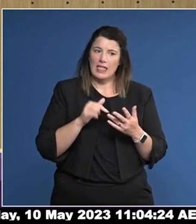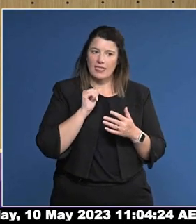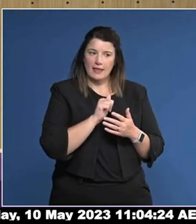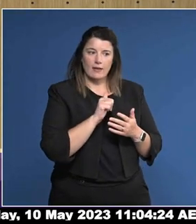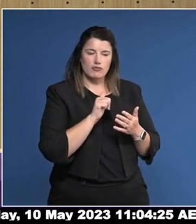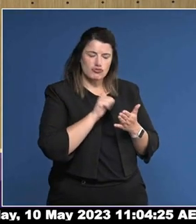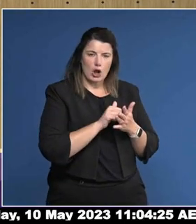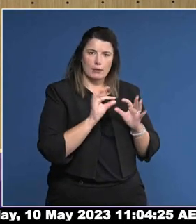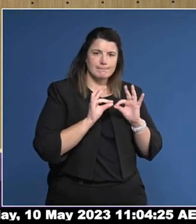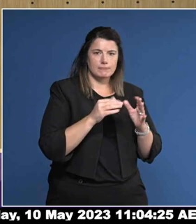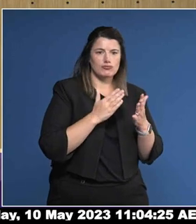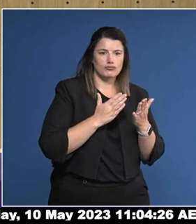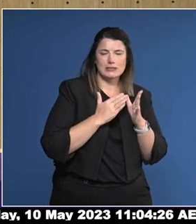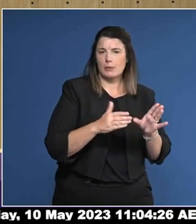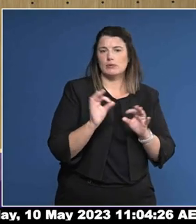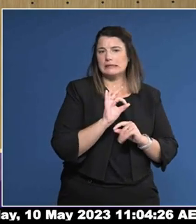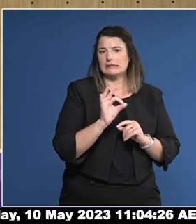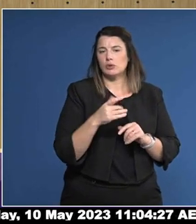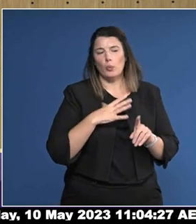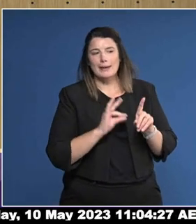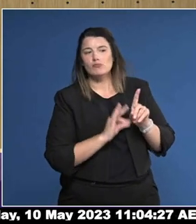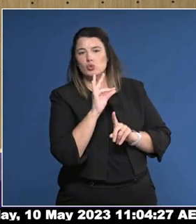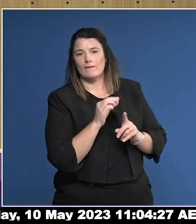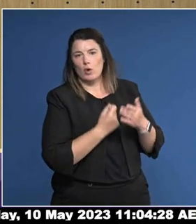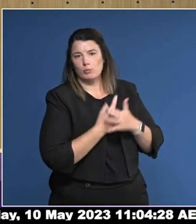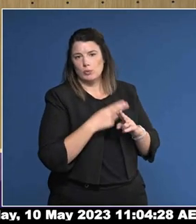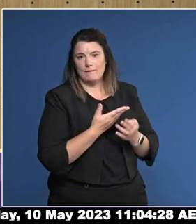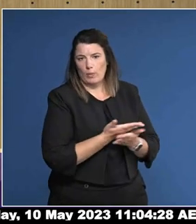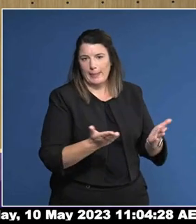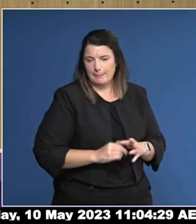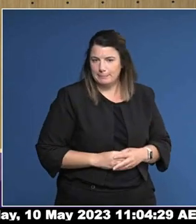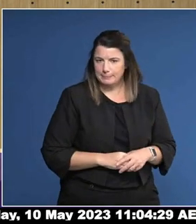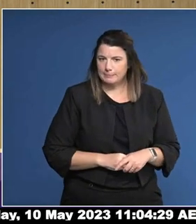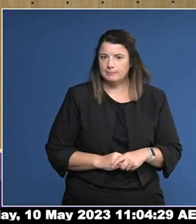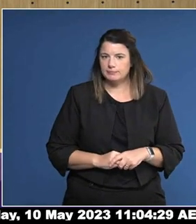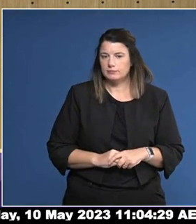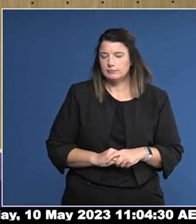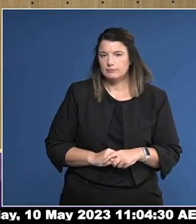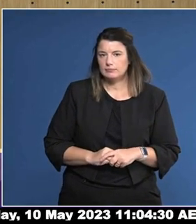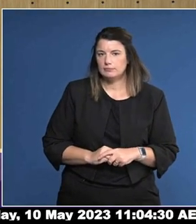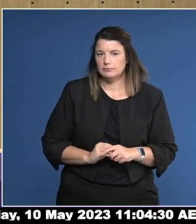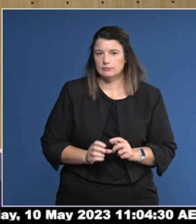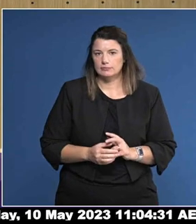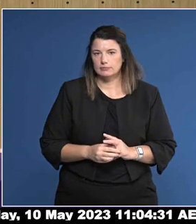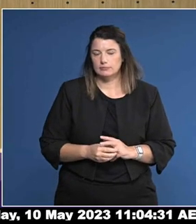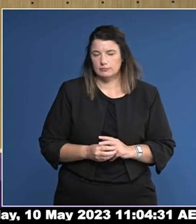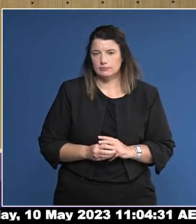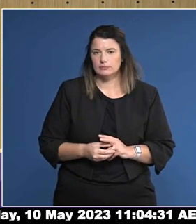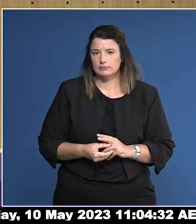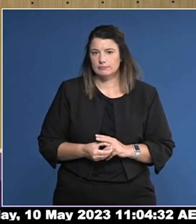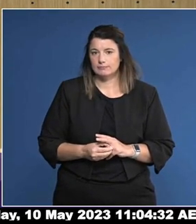Well, for many of these issues arising, there had been no response to child